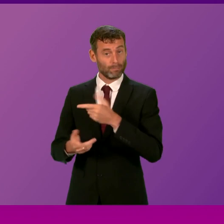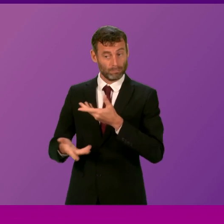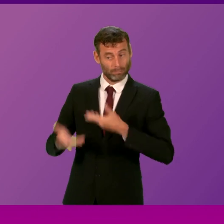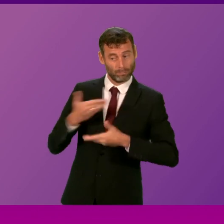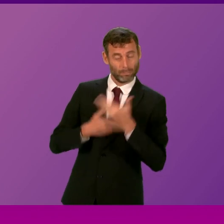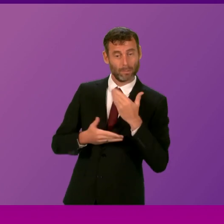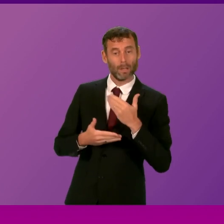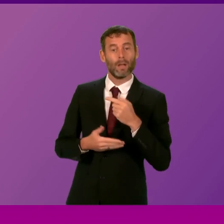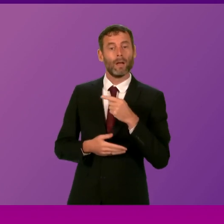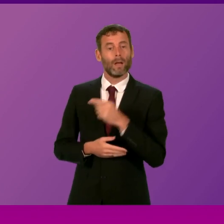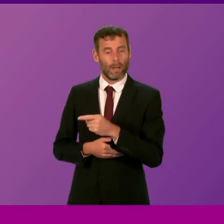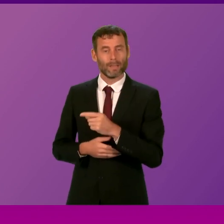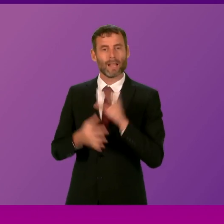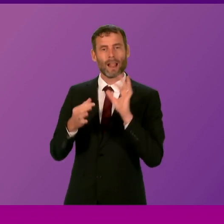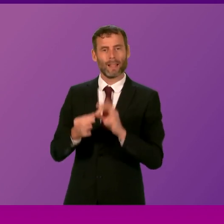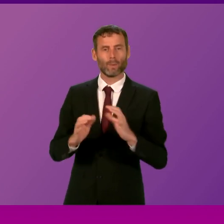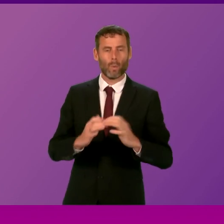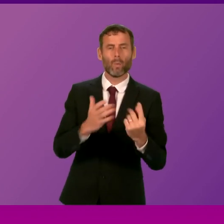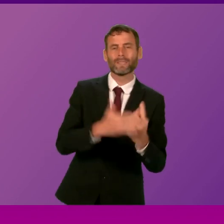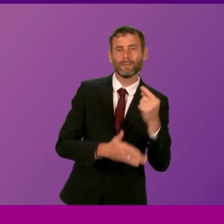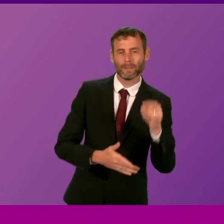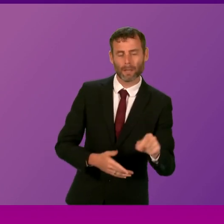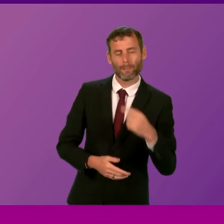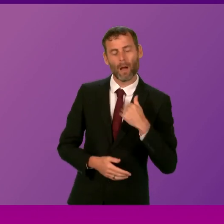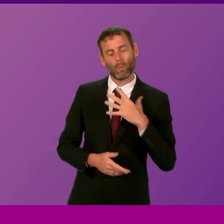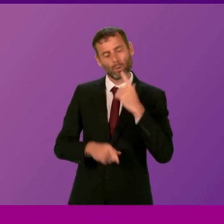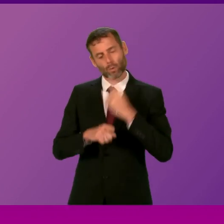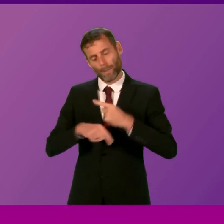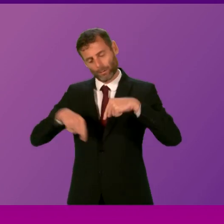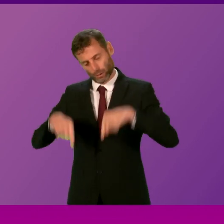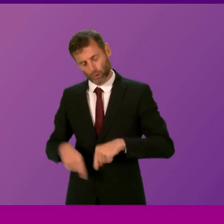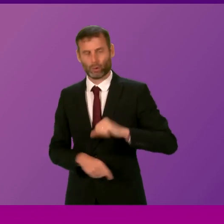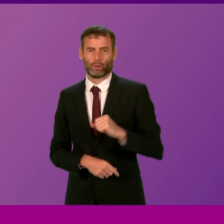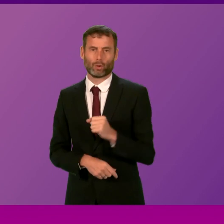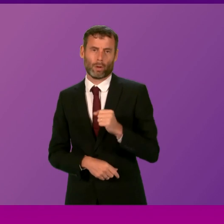bad”. However, I draw the focus back to Scotland and to reducing inequalities.